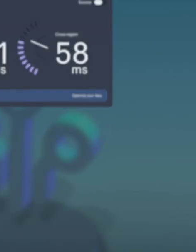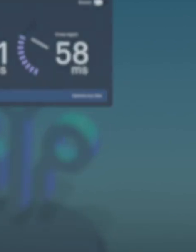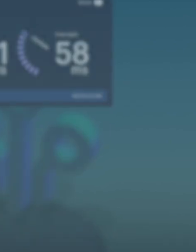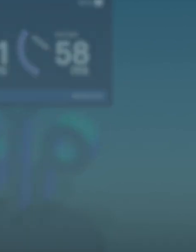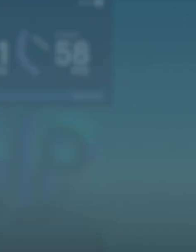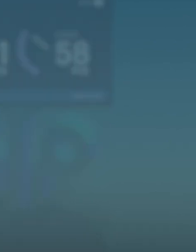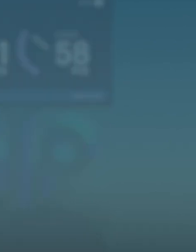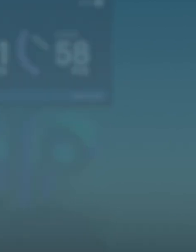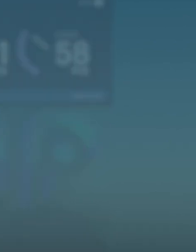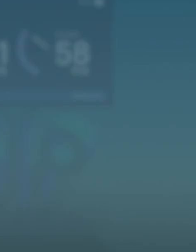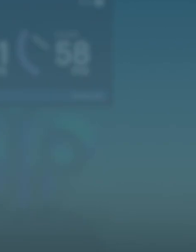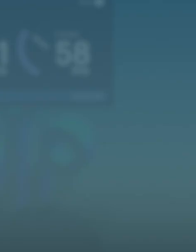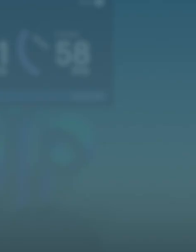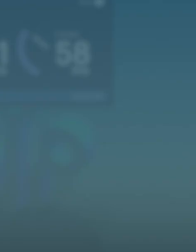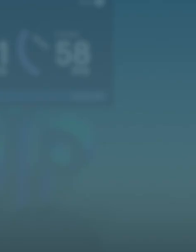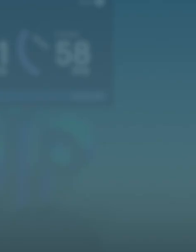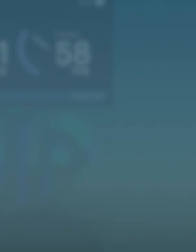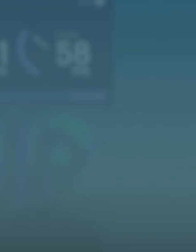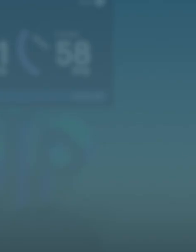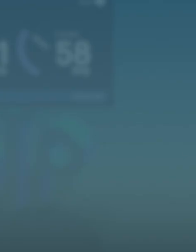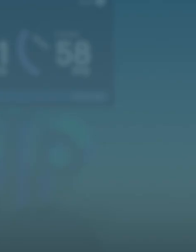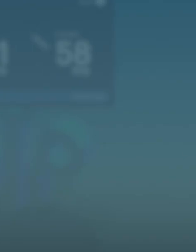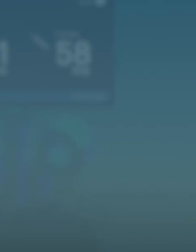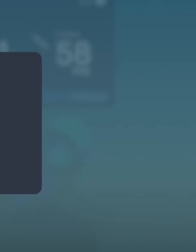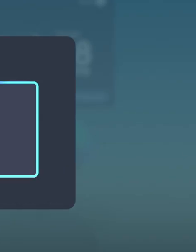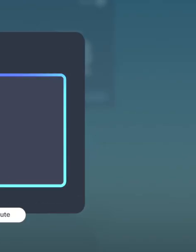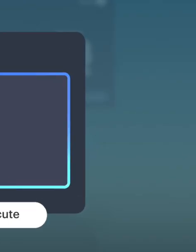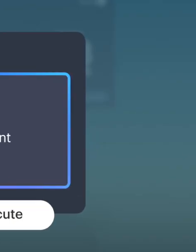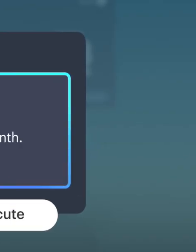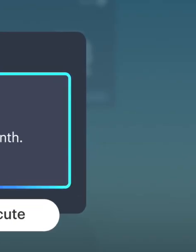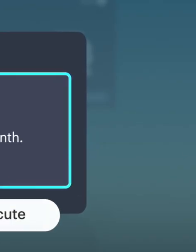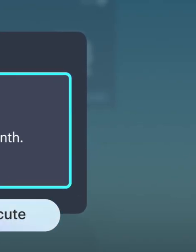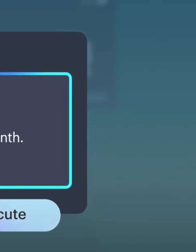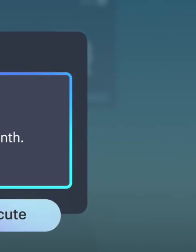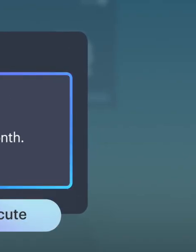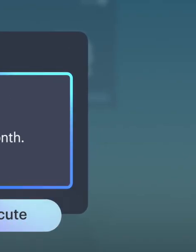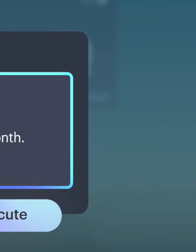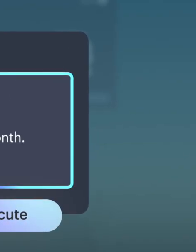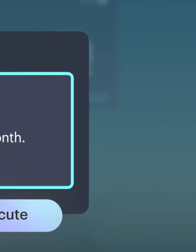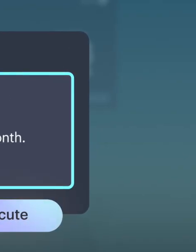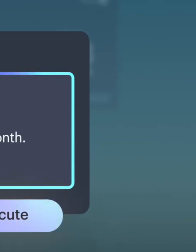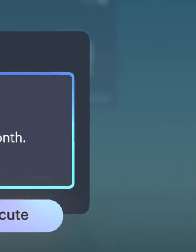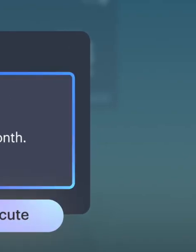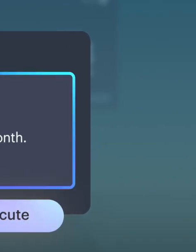In seconds, you have multiple options and the recommendation of the best one to execute.